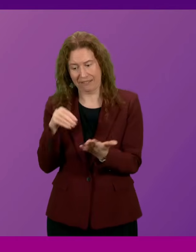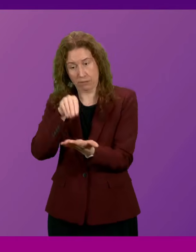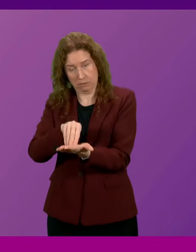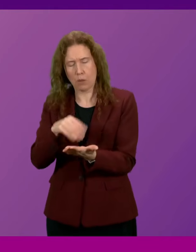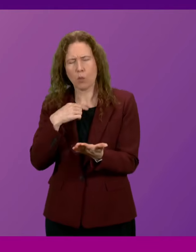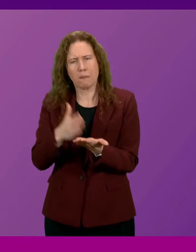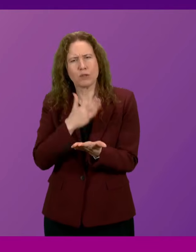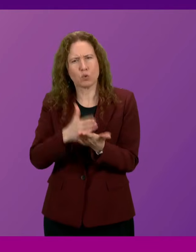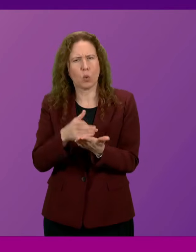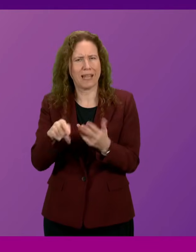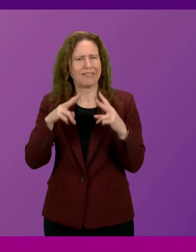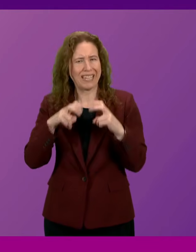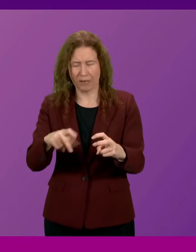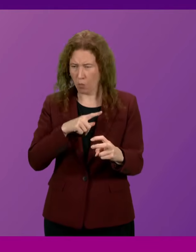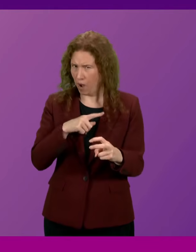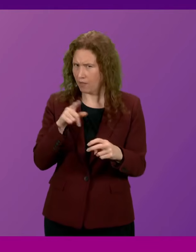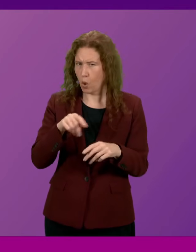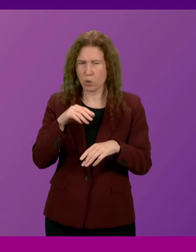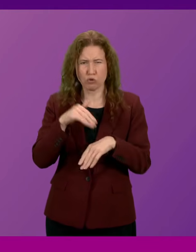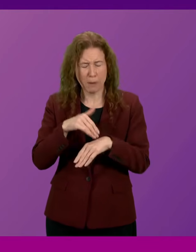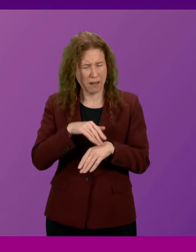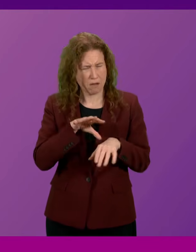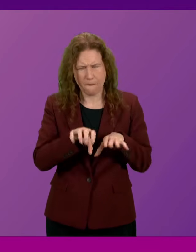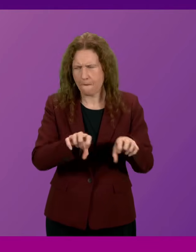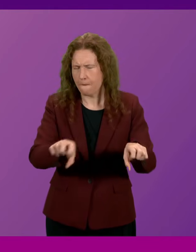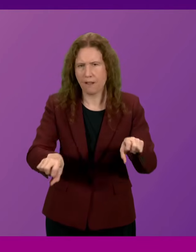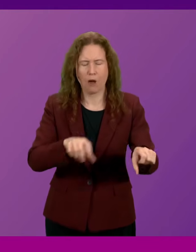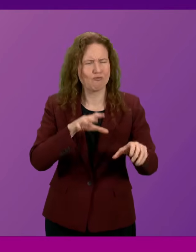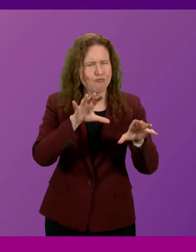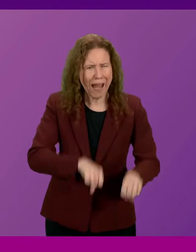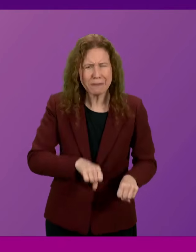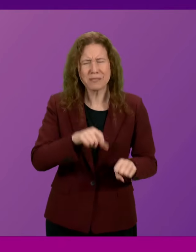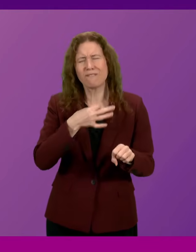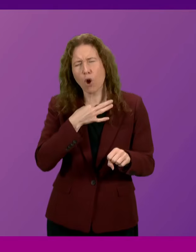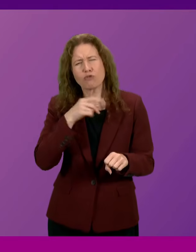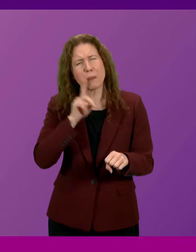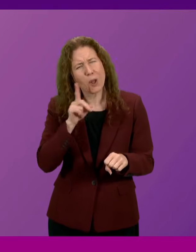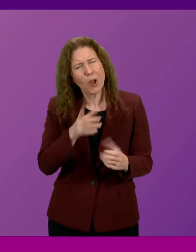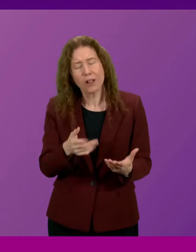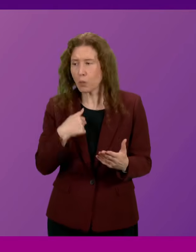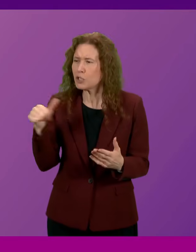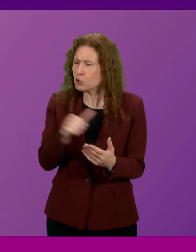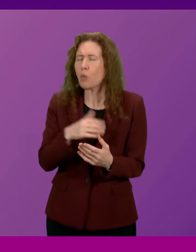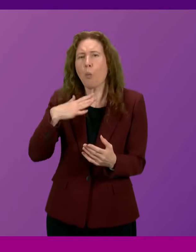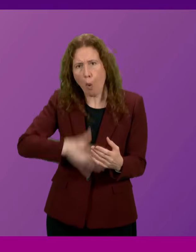Those predatory criminals raped vulnerable girls, and the Government should want to properly examine